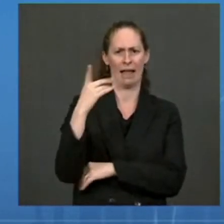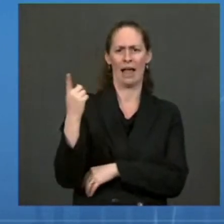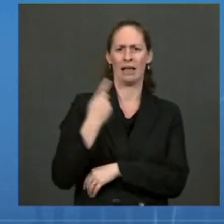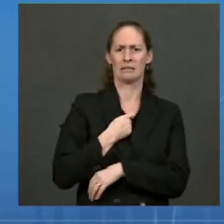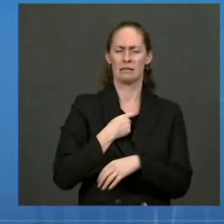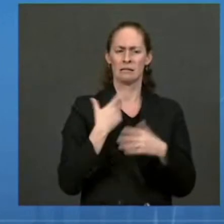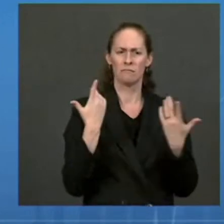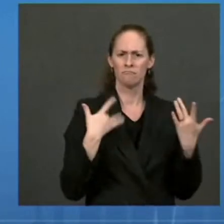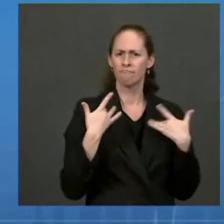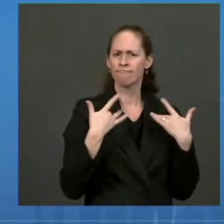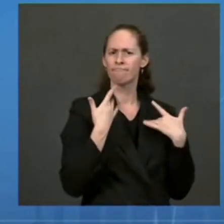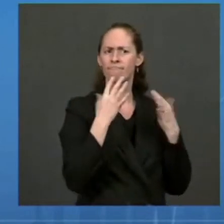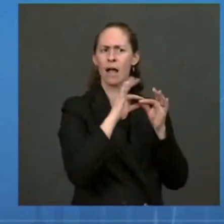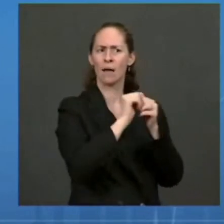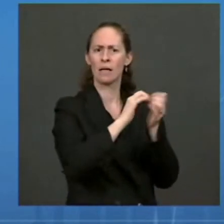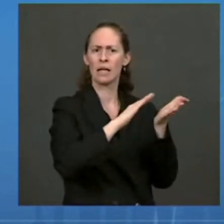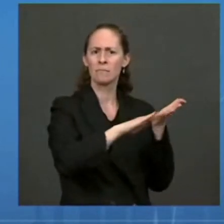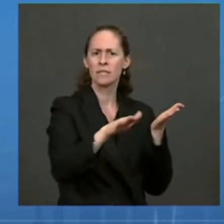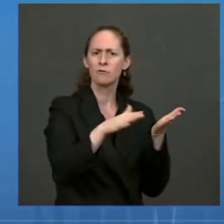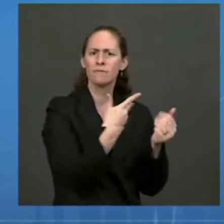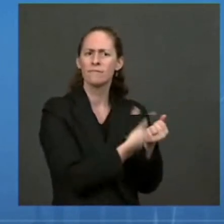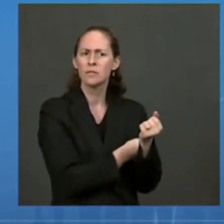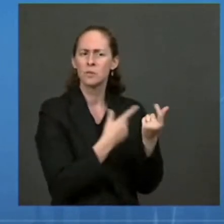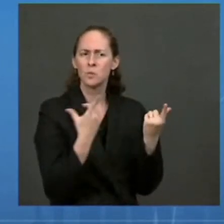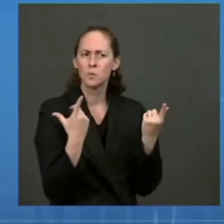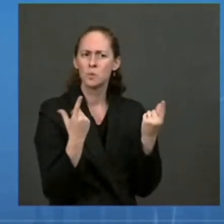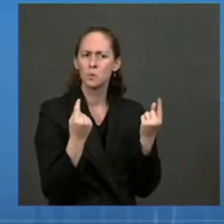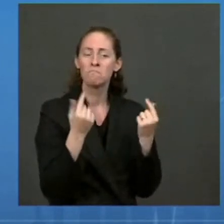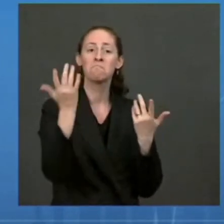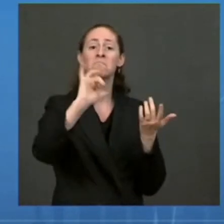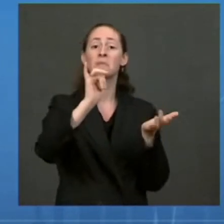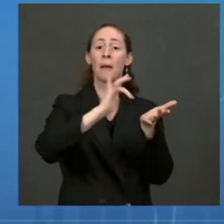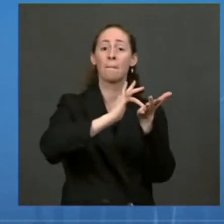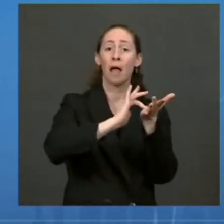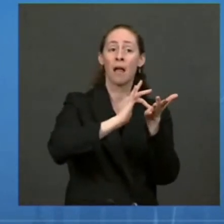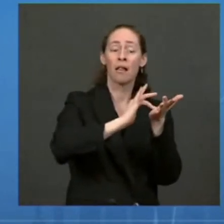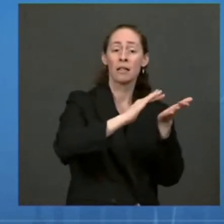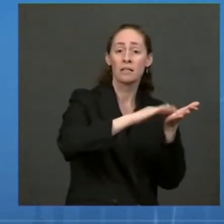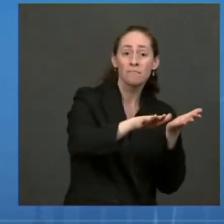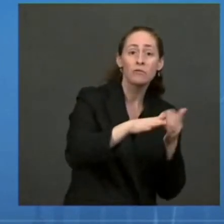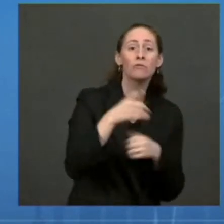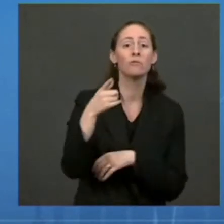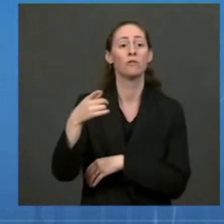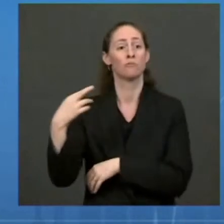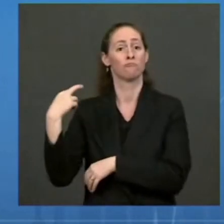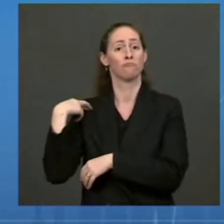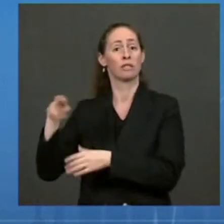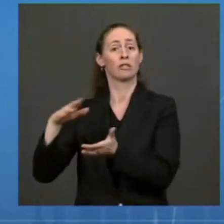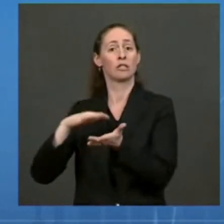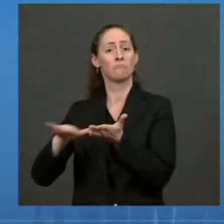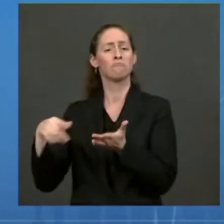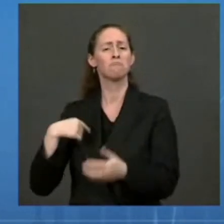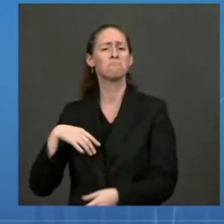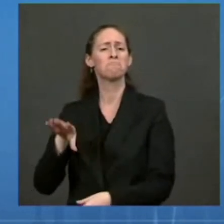THE ANSWER I GAVE WAS IN RESPONSE TO A QUESTION RAISED ABOUT EXEMPTIONS, THE SIMPLE ANSWER IS THAT WE ARE, WE SAID